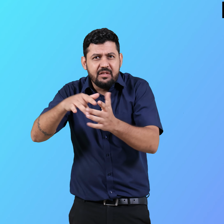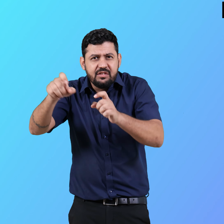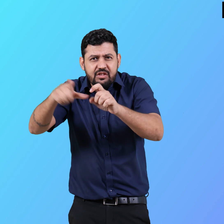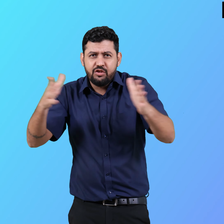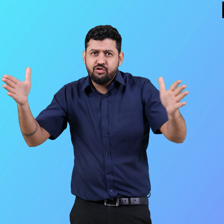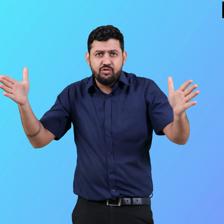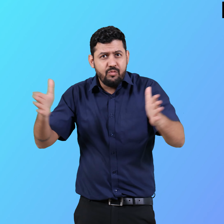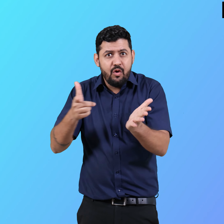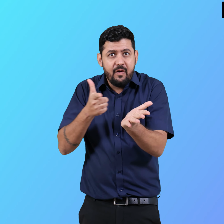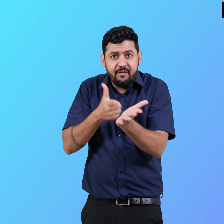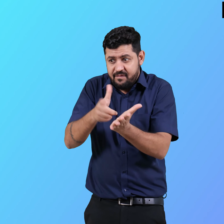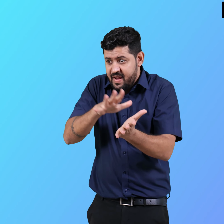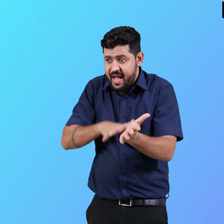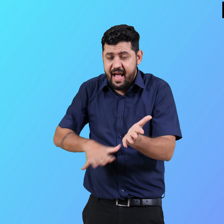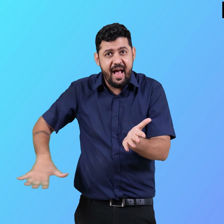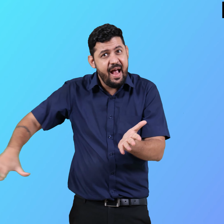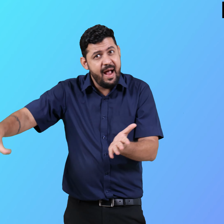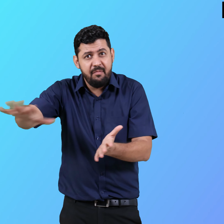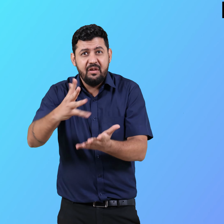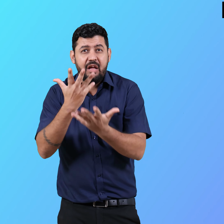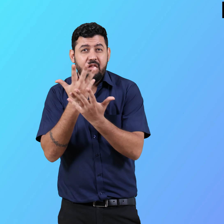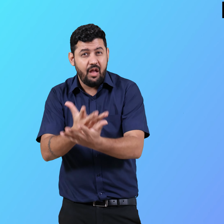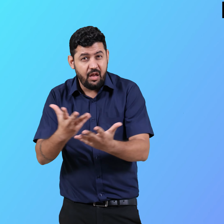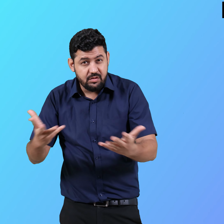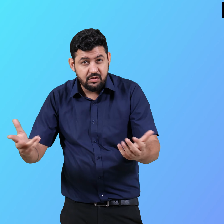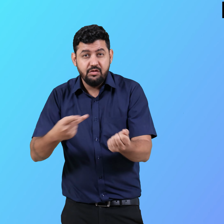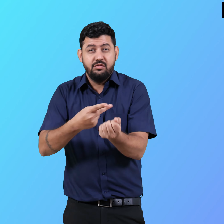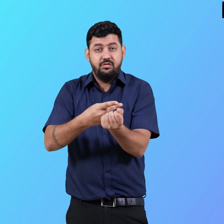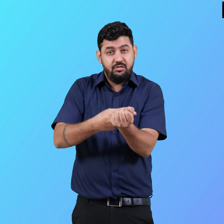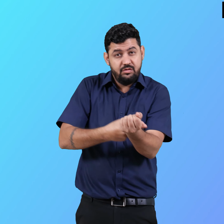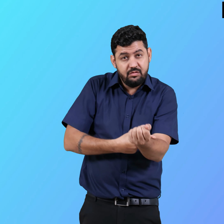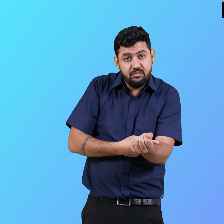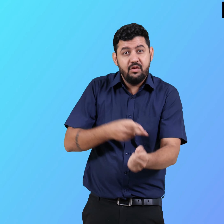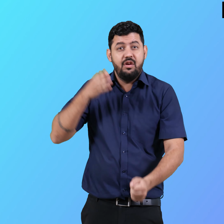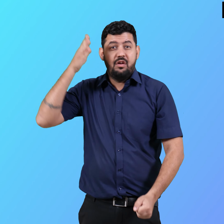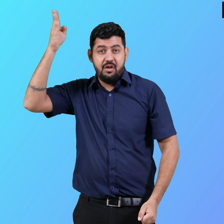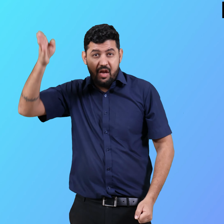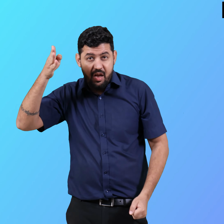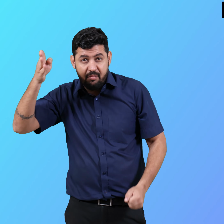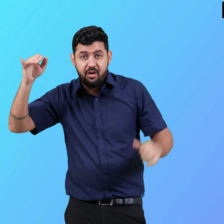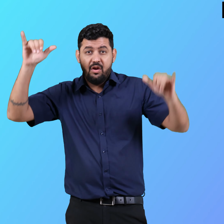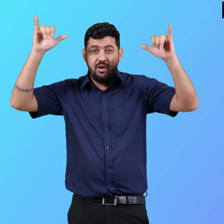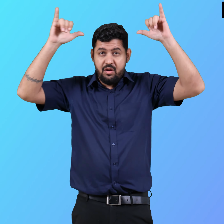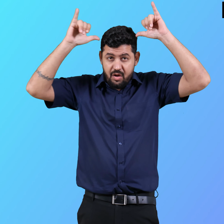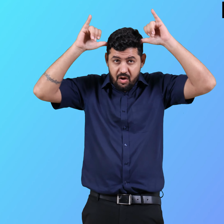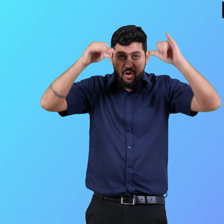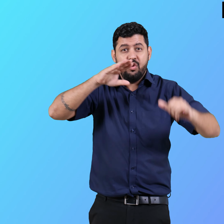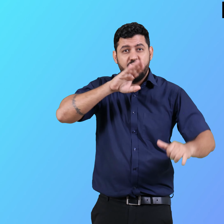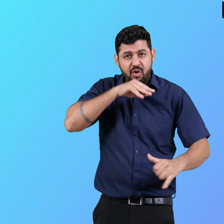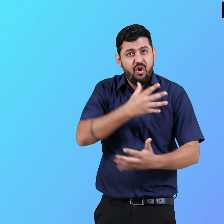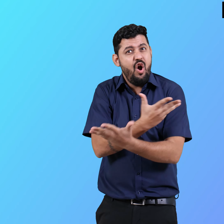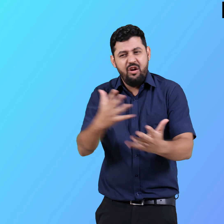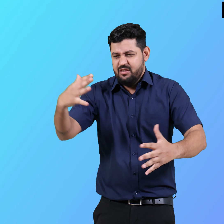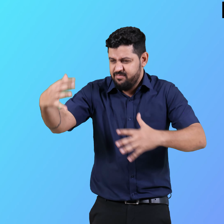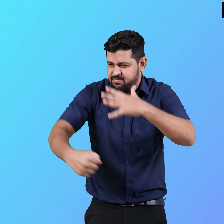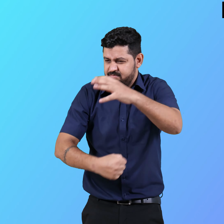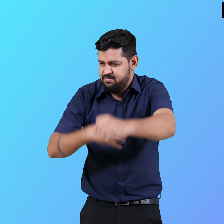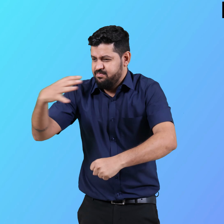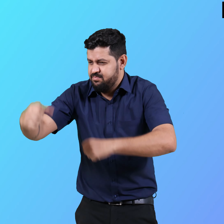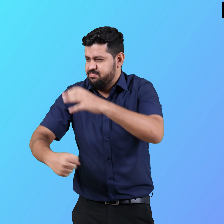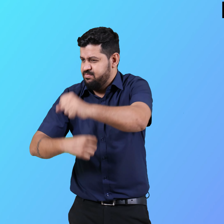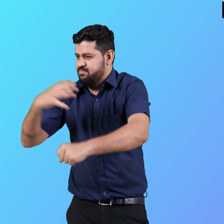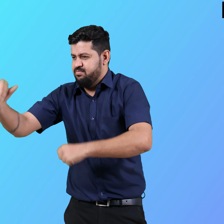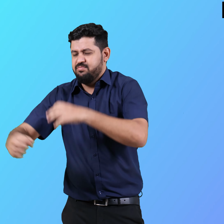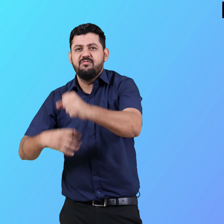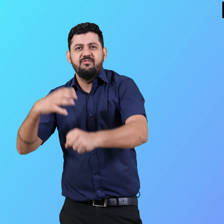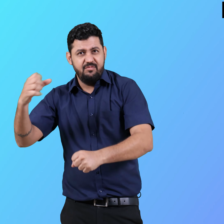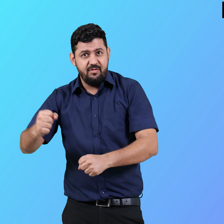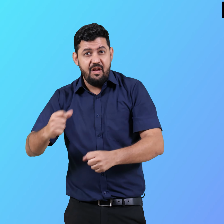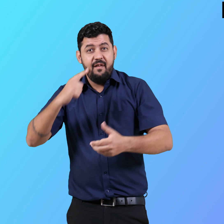They took all their flocks, herds, donkeys and everything else in the city and in the fields.